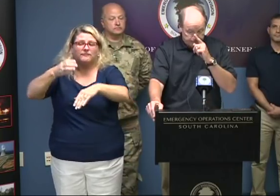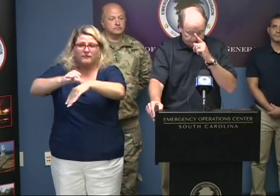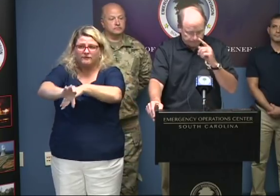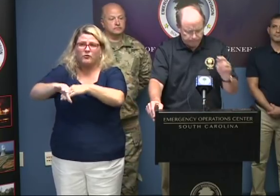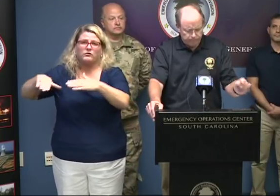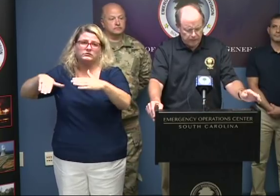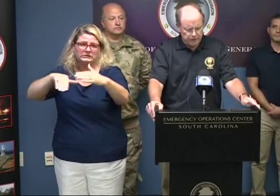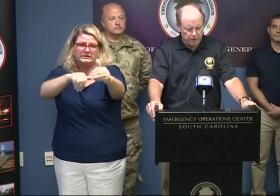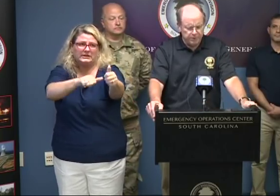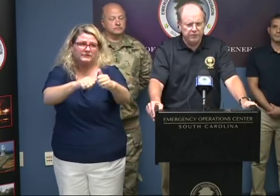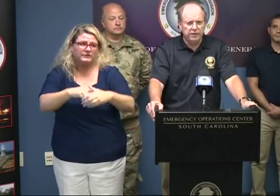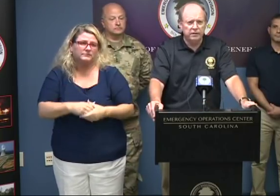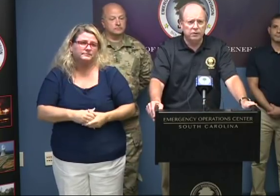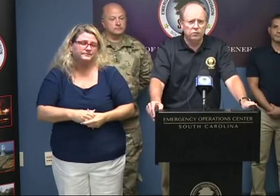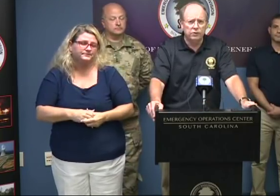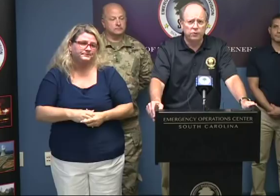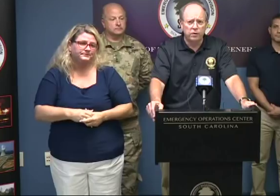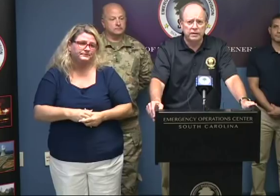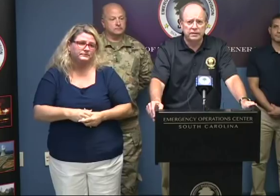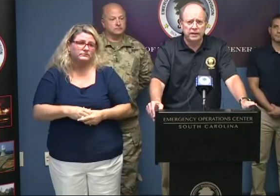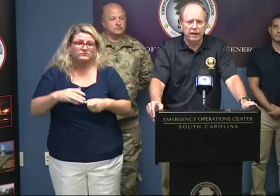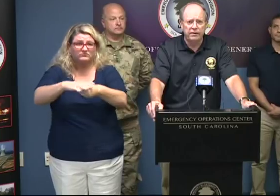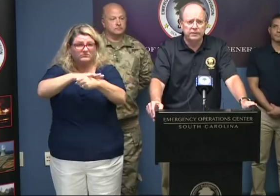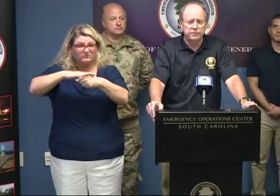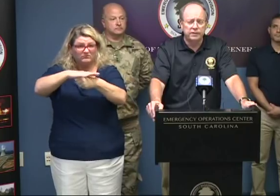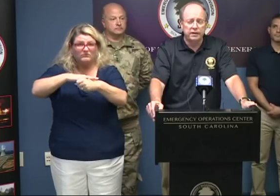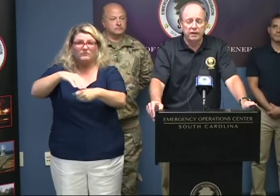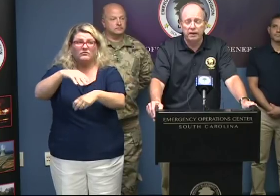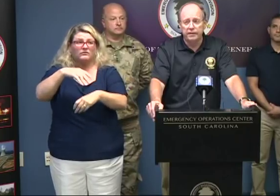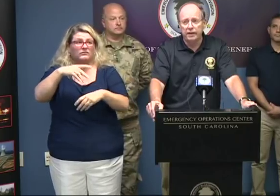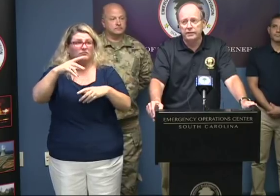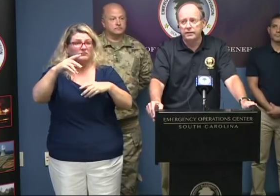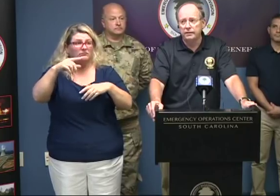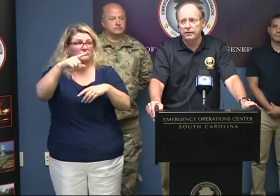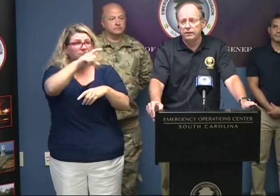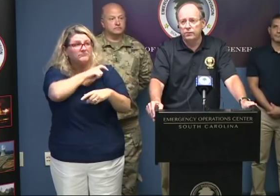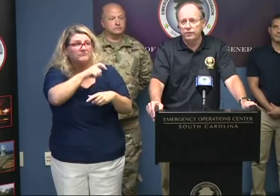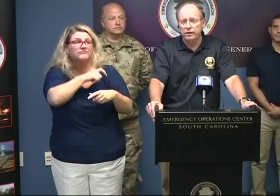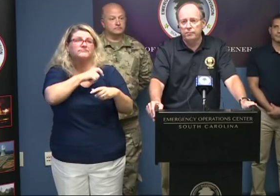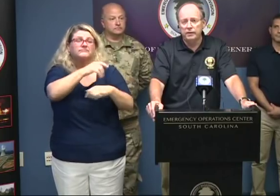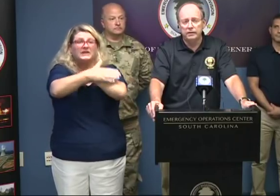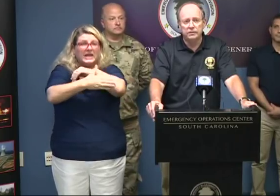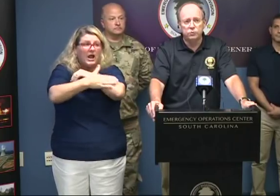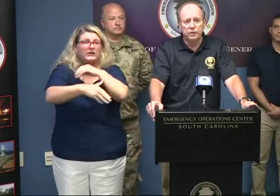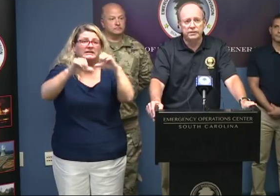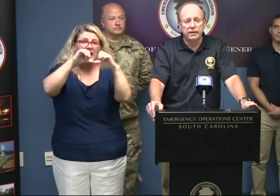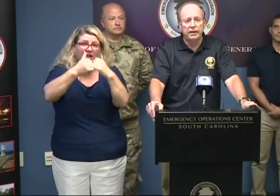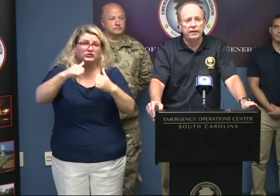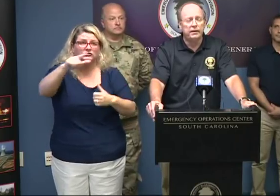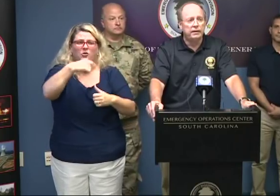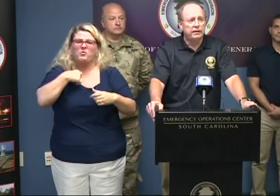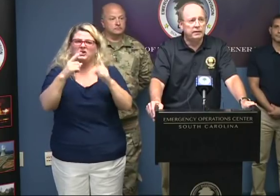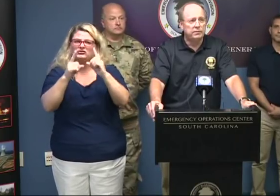In terms of the local authorities in the counties, we stay in contact with them at least twice a day